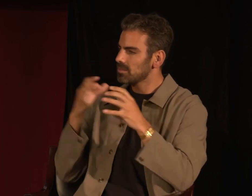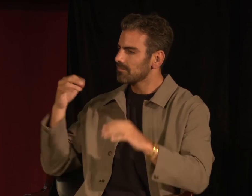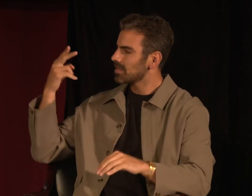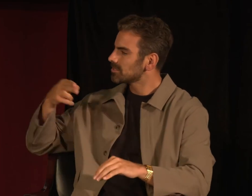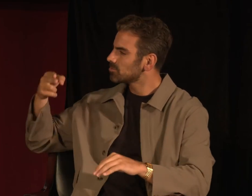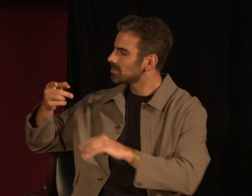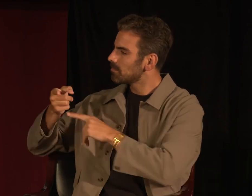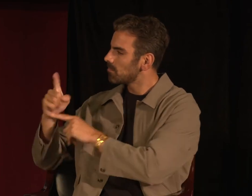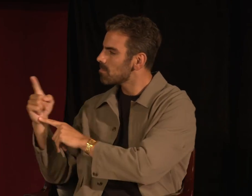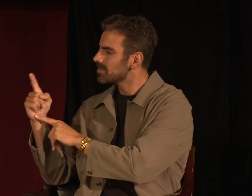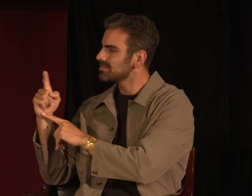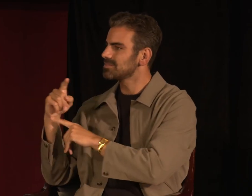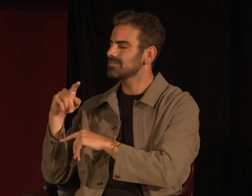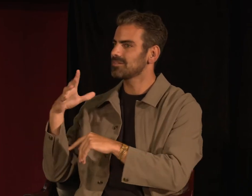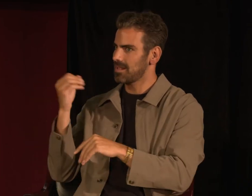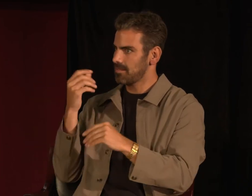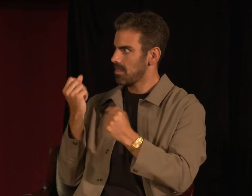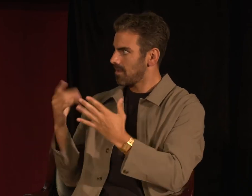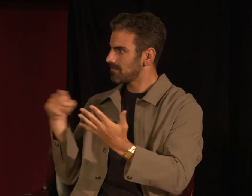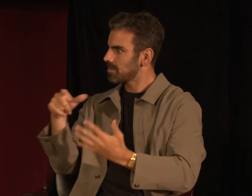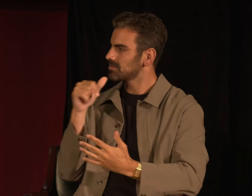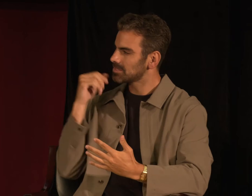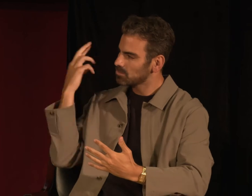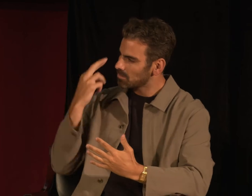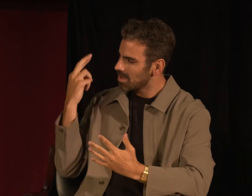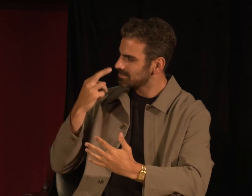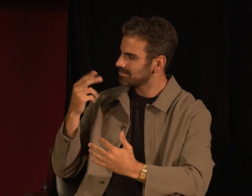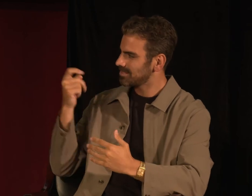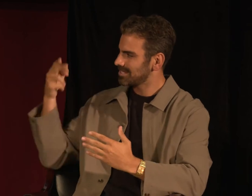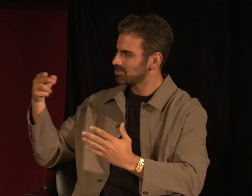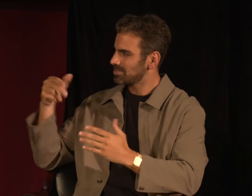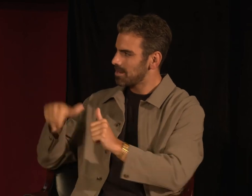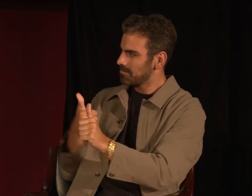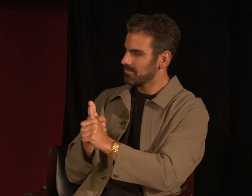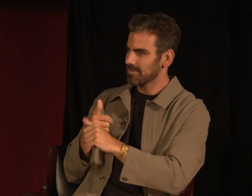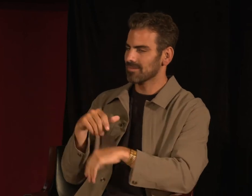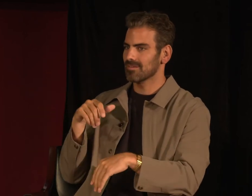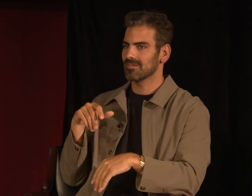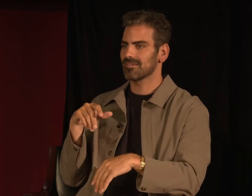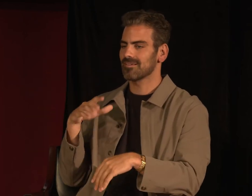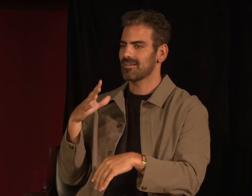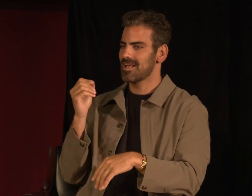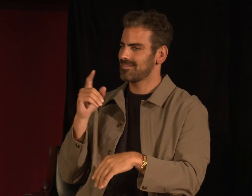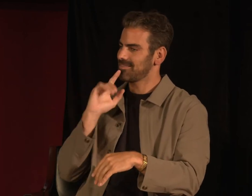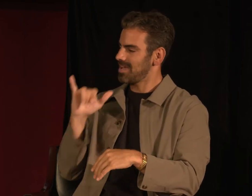And the book mentioning so many historical moments and so much of our past as a community helped her really realize how much of